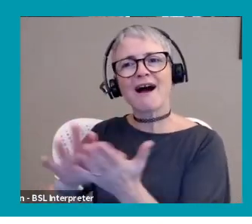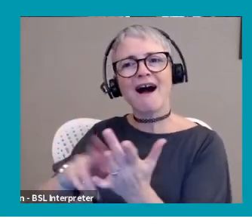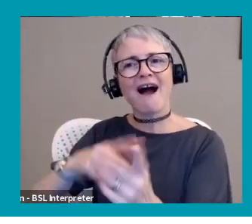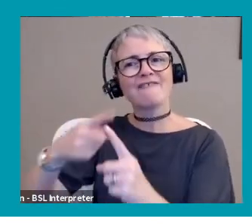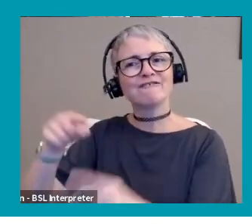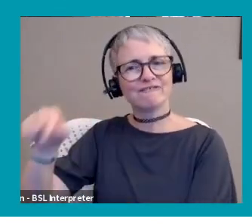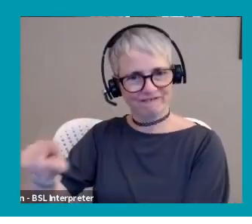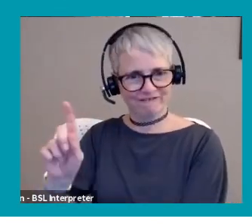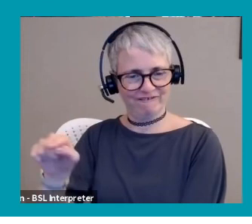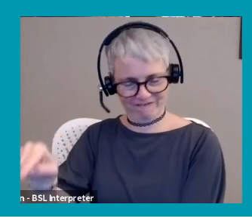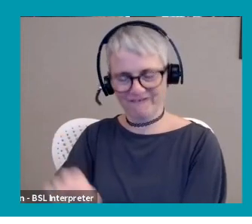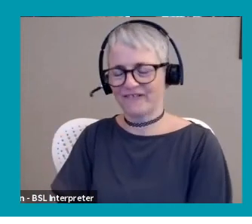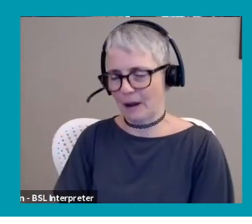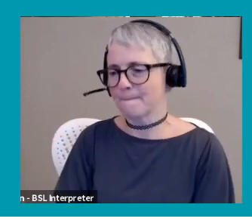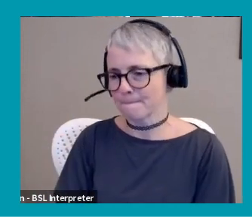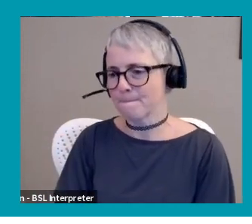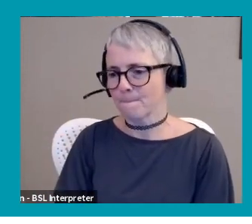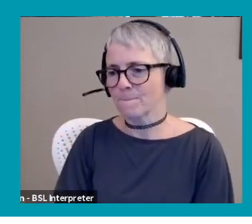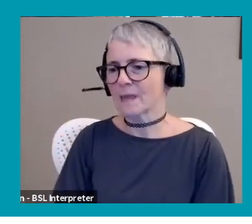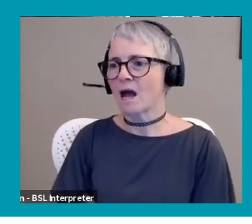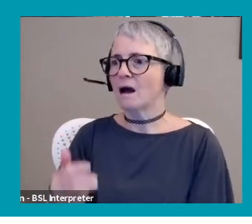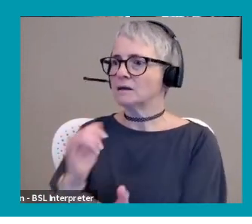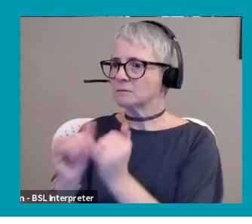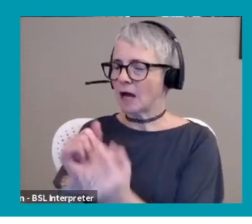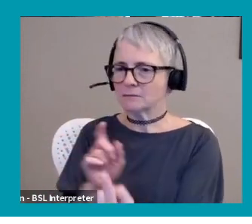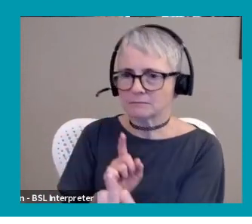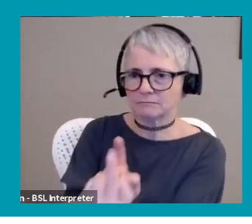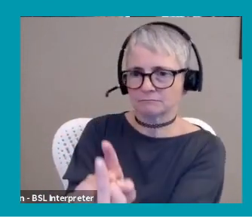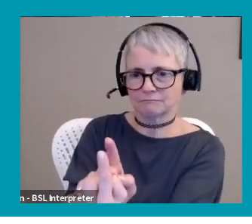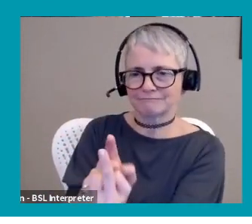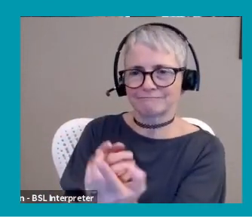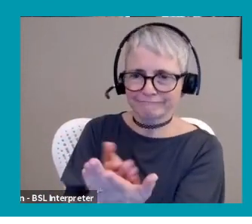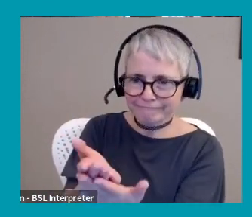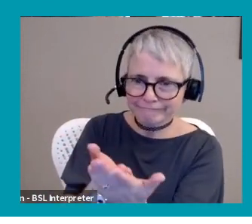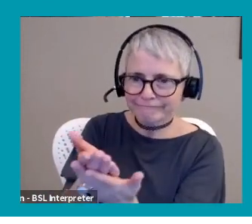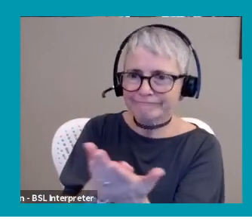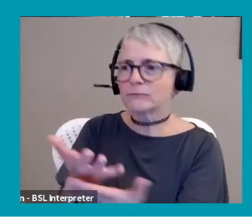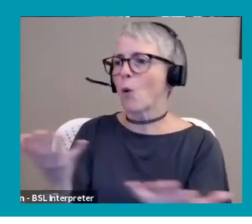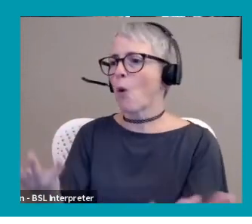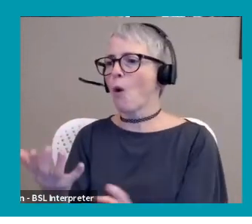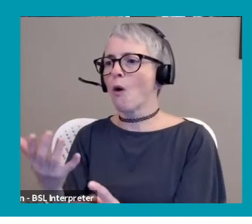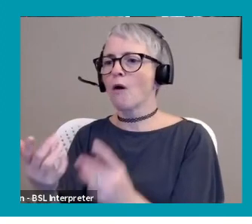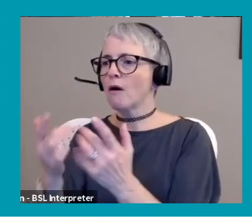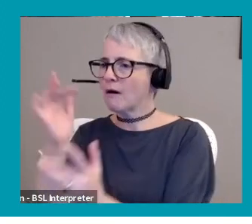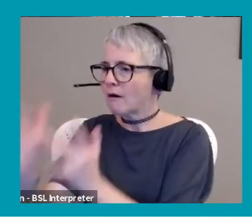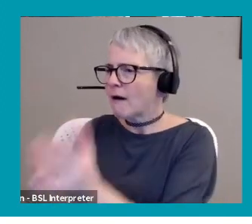we've got for you. Targeted support services as Rosa said in your local area, who provide advice